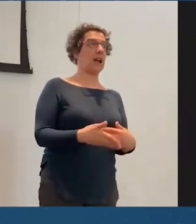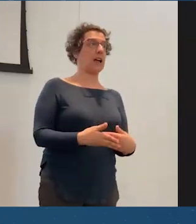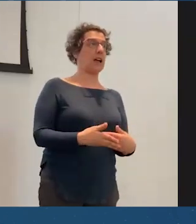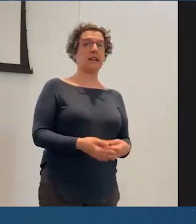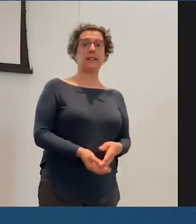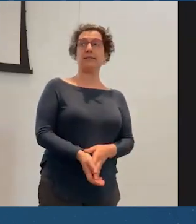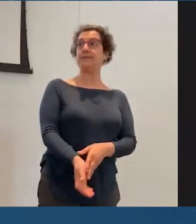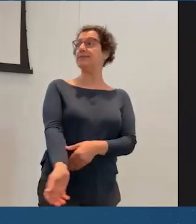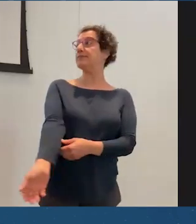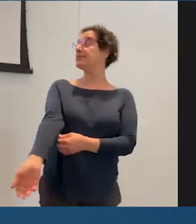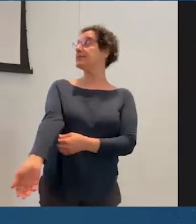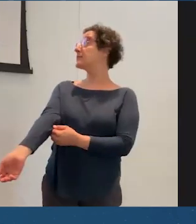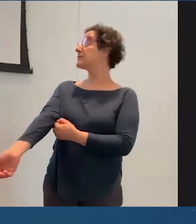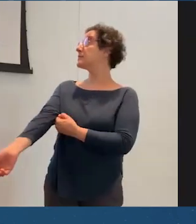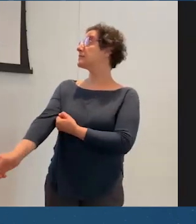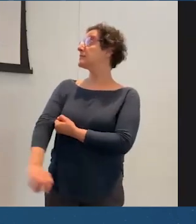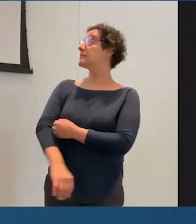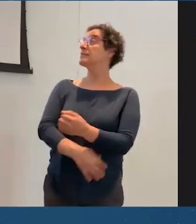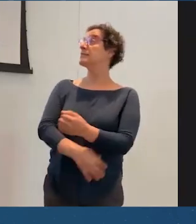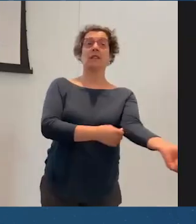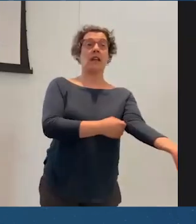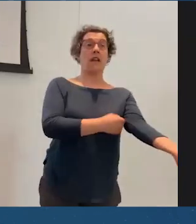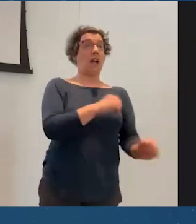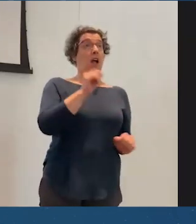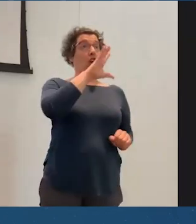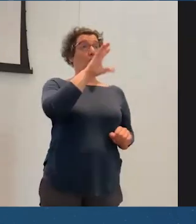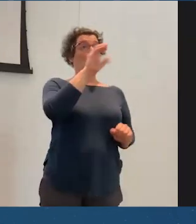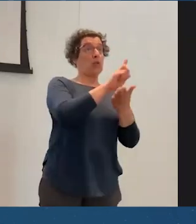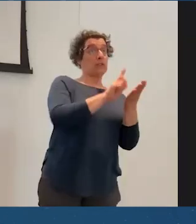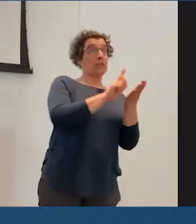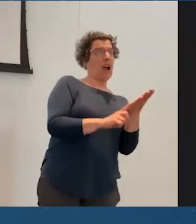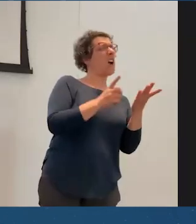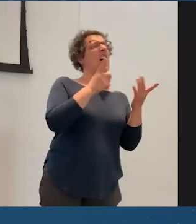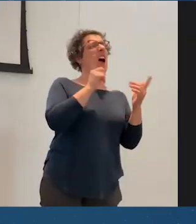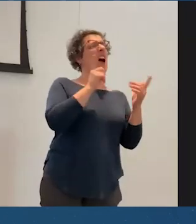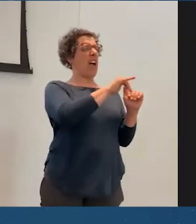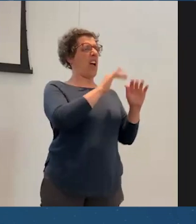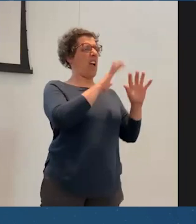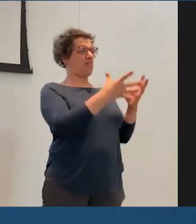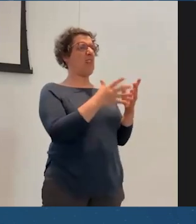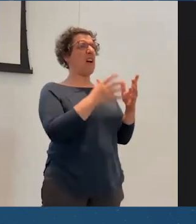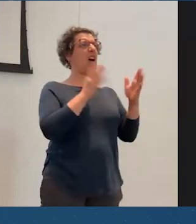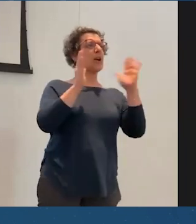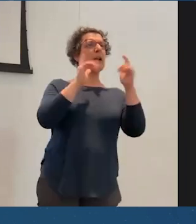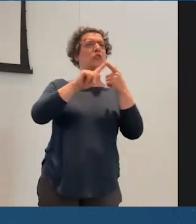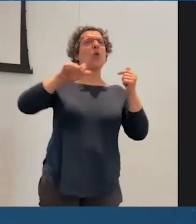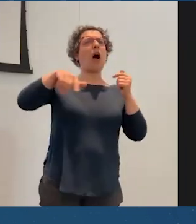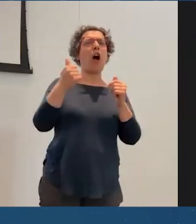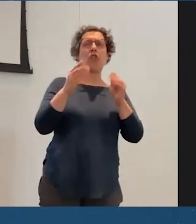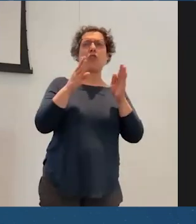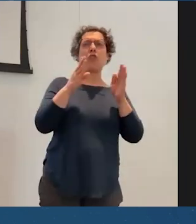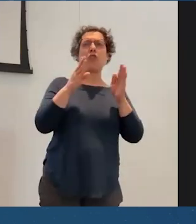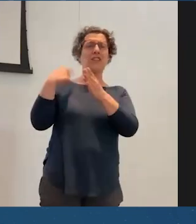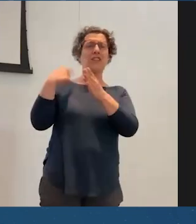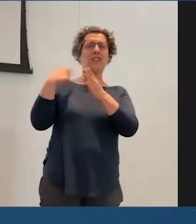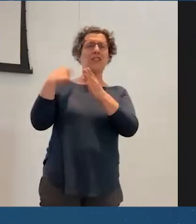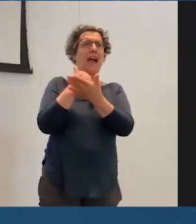So how does co-design compare to other methods we may be using to gather user feedback and work with communities?